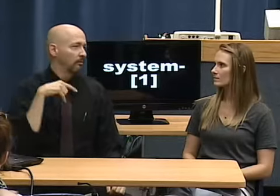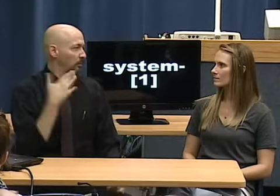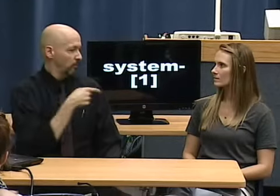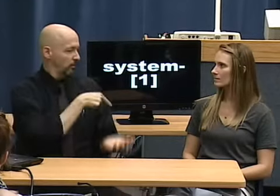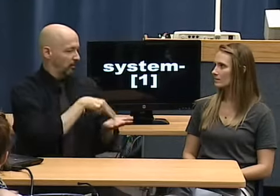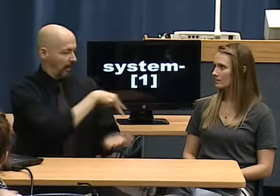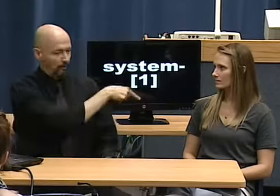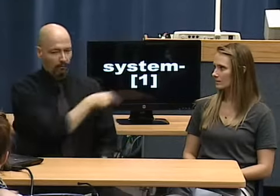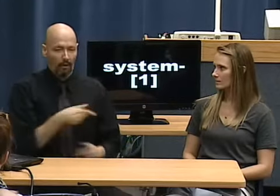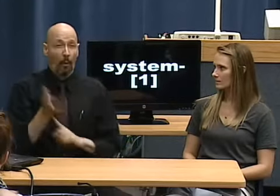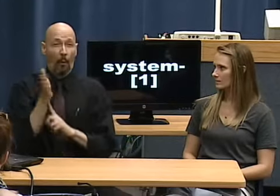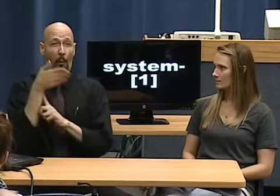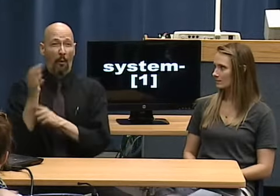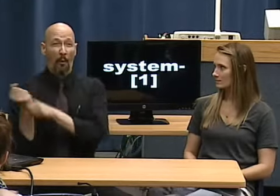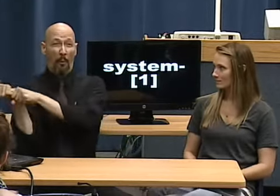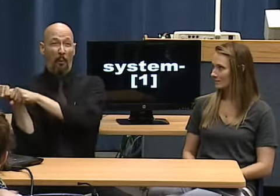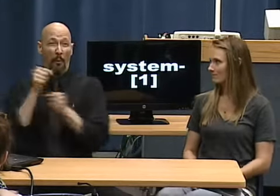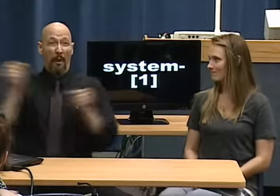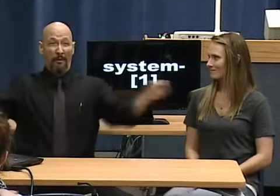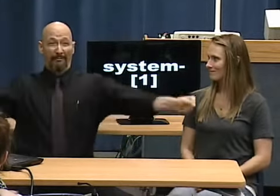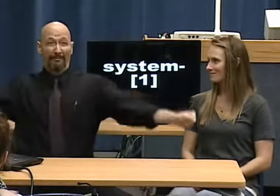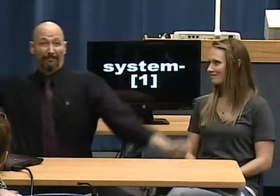there's a person standing there waving flags.